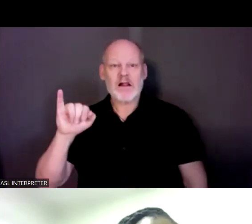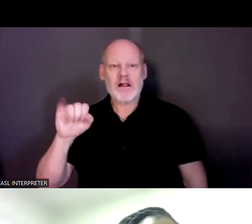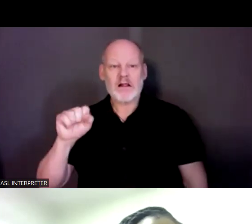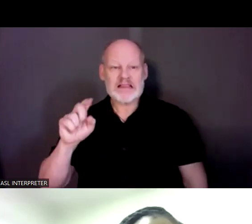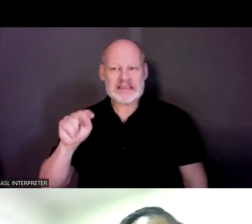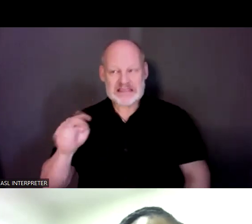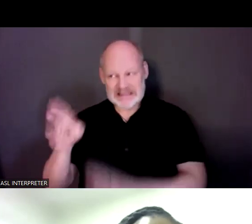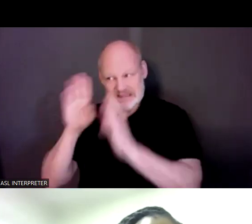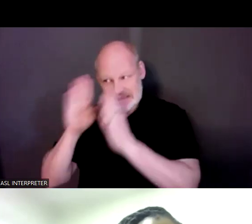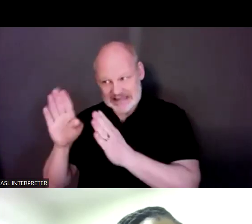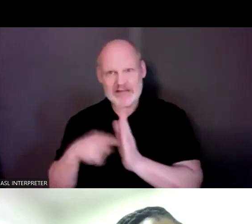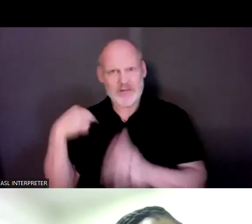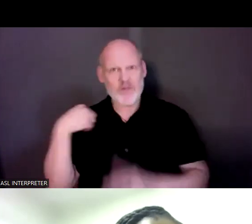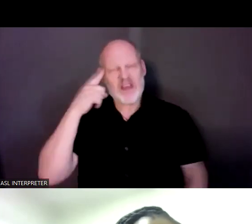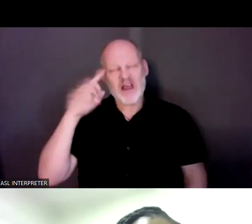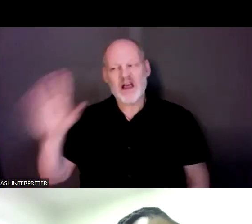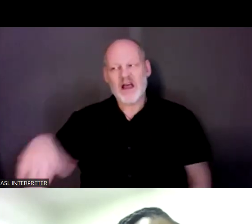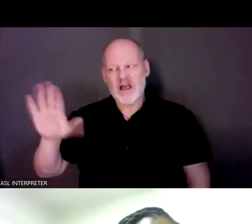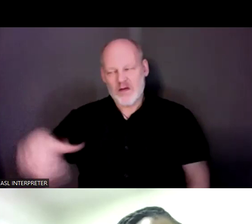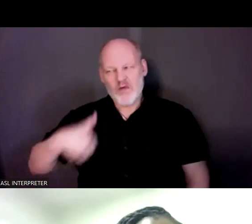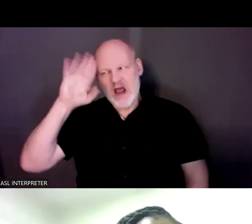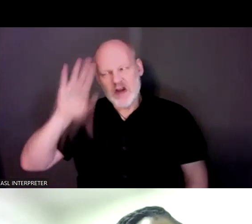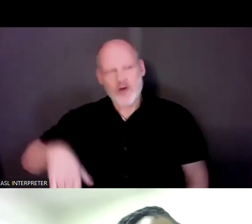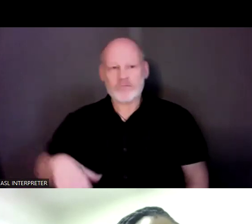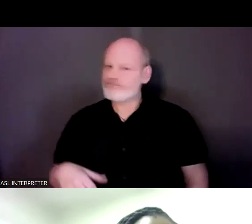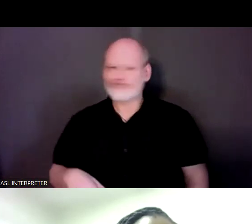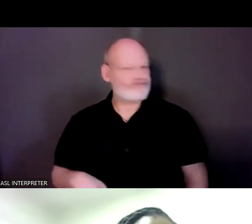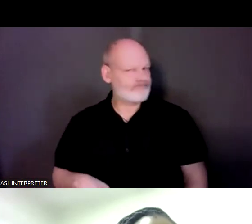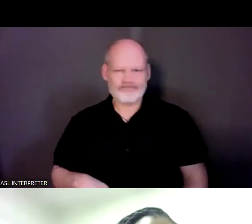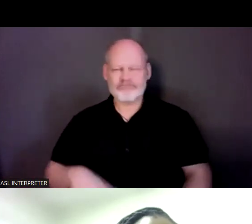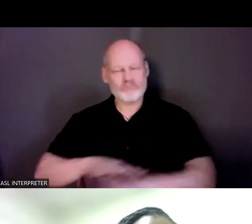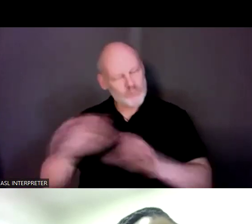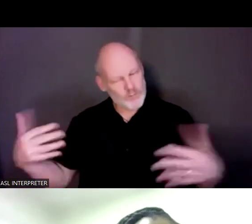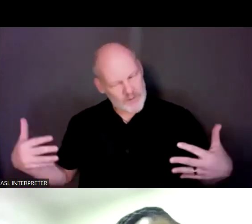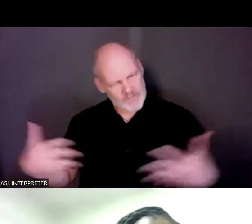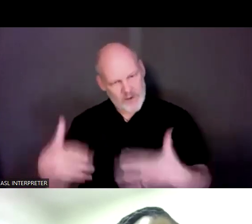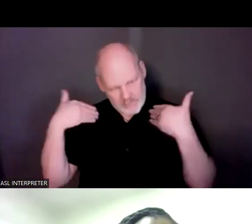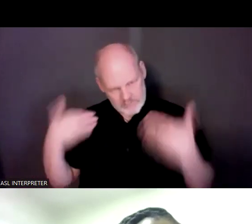but listen and don't be afraid to ask questions. Don't be afraid to learn - really tapping into our